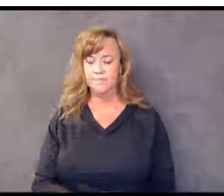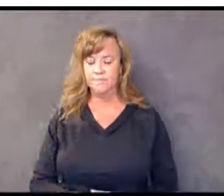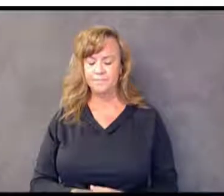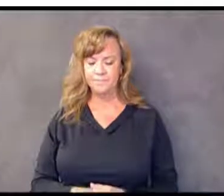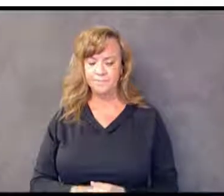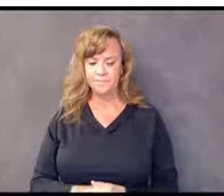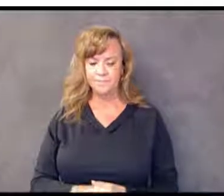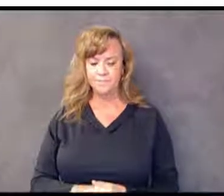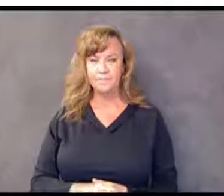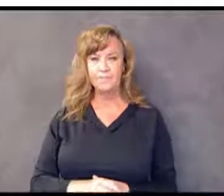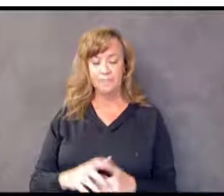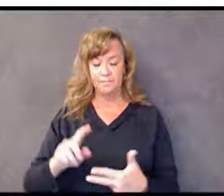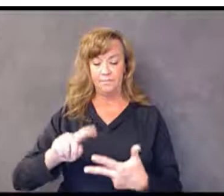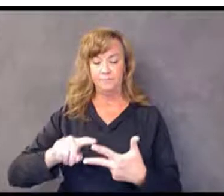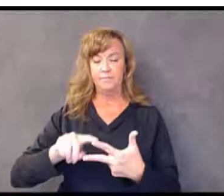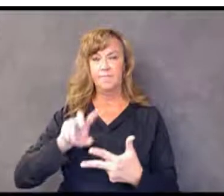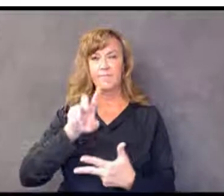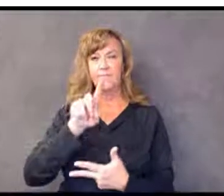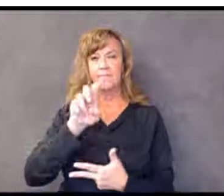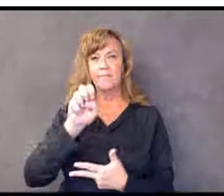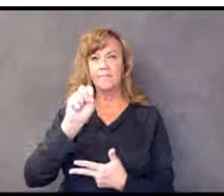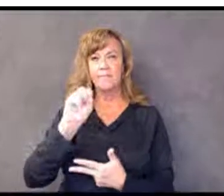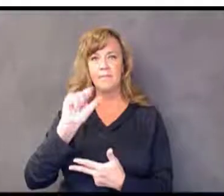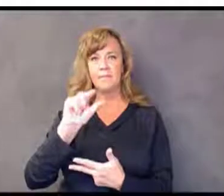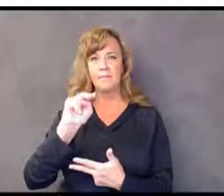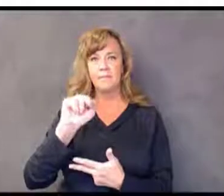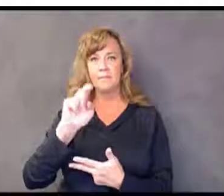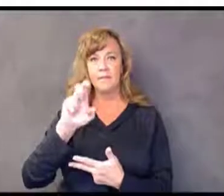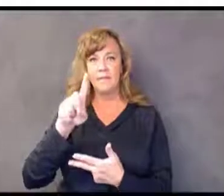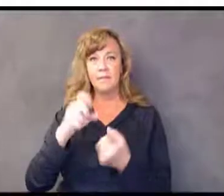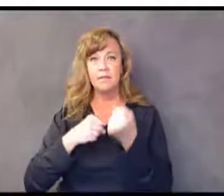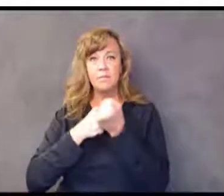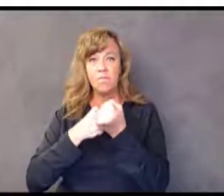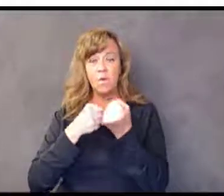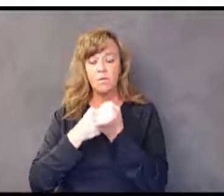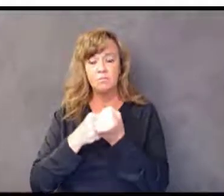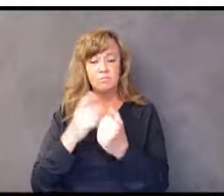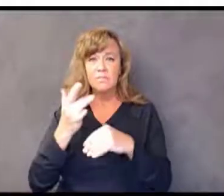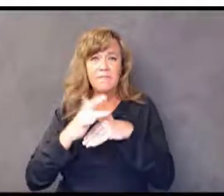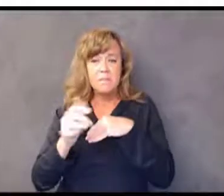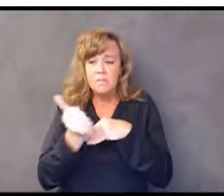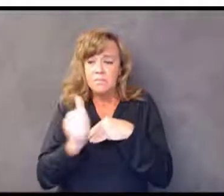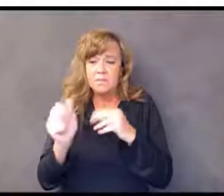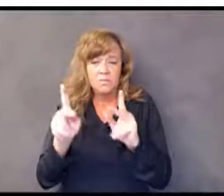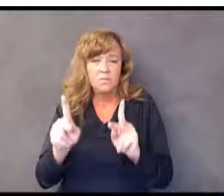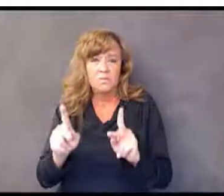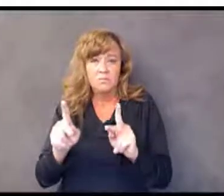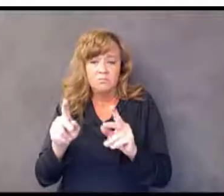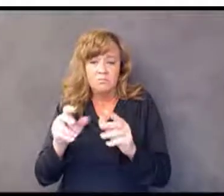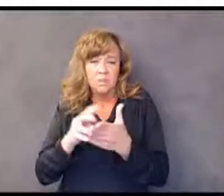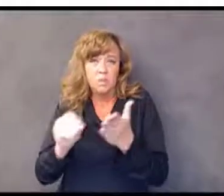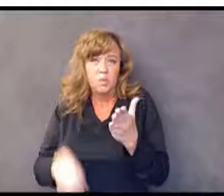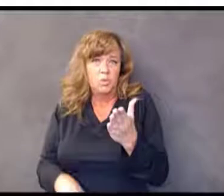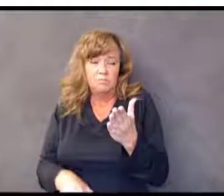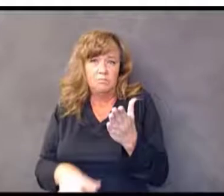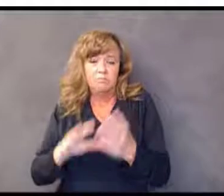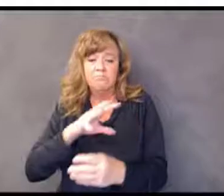Designated supports are available to any student with a documented need, including deaf or hard of hearing students.